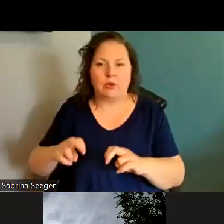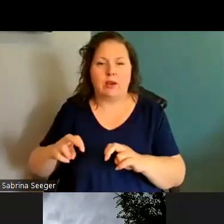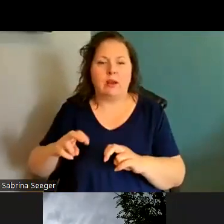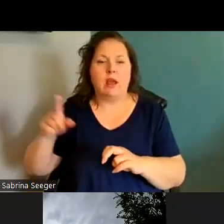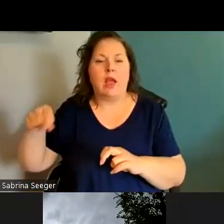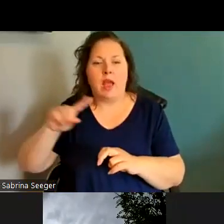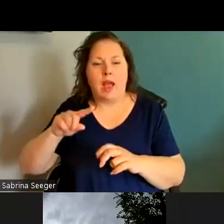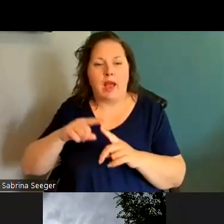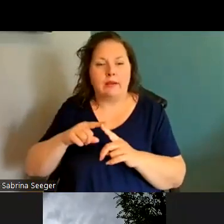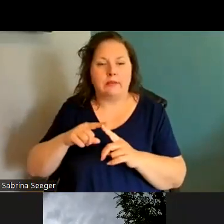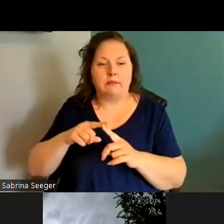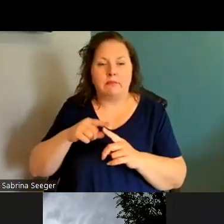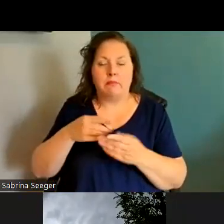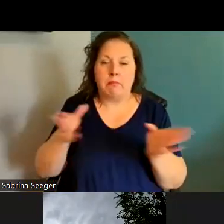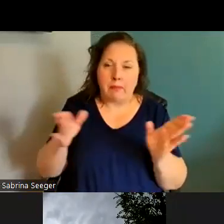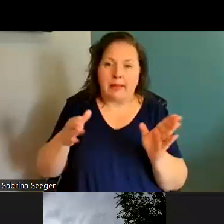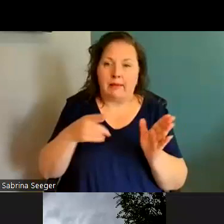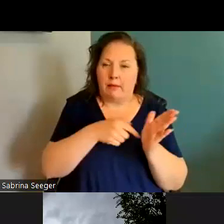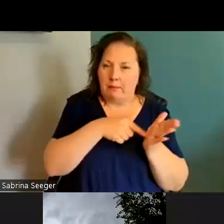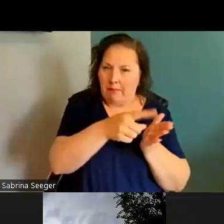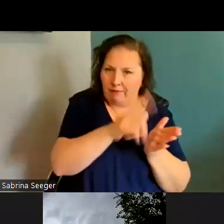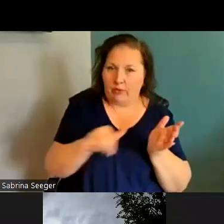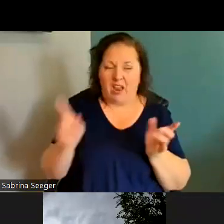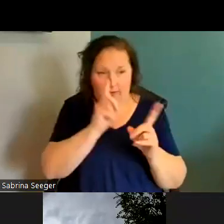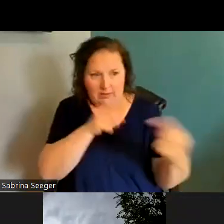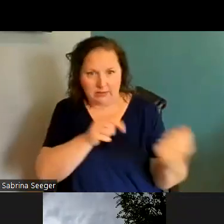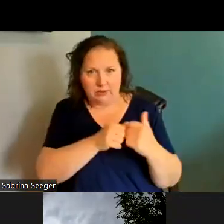if he or she is in disagreement with the evaluation obtained by the LEA.